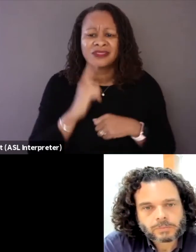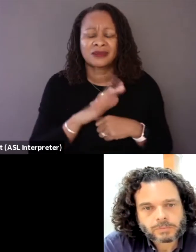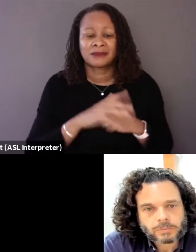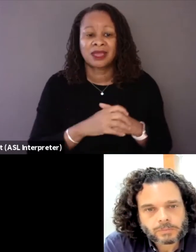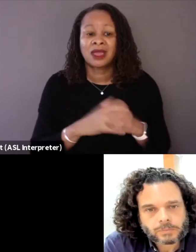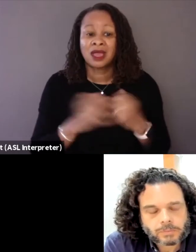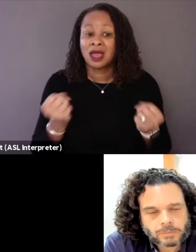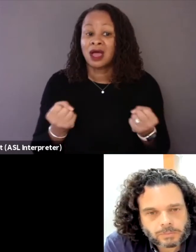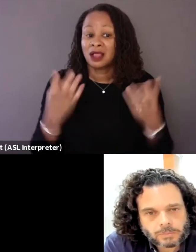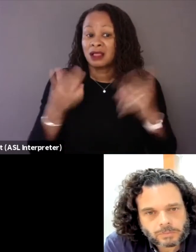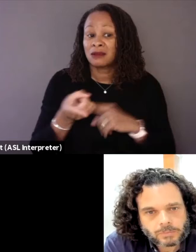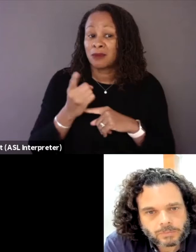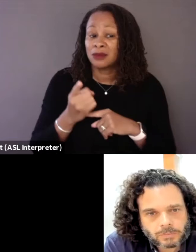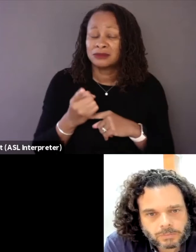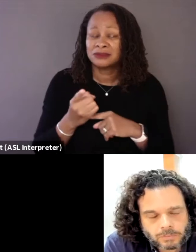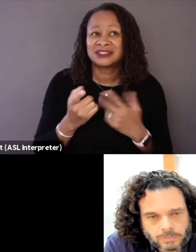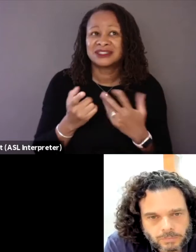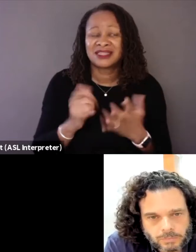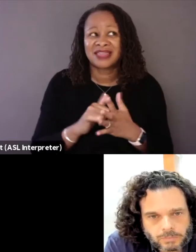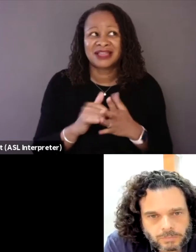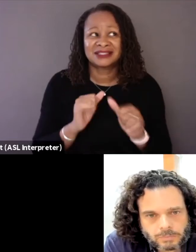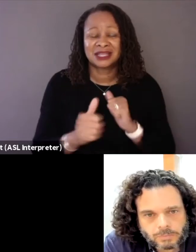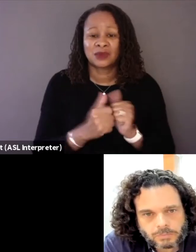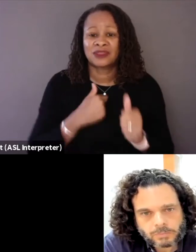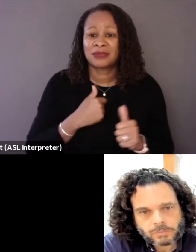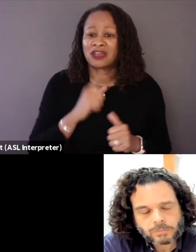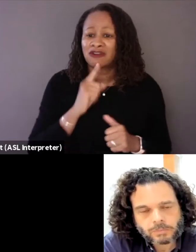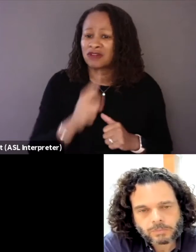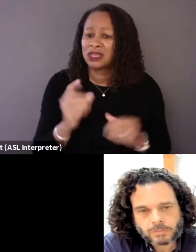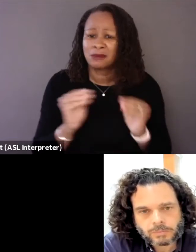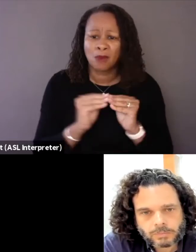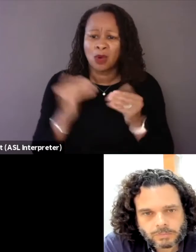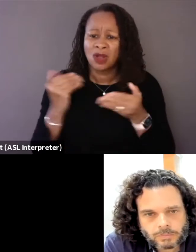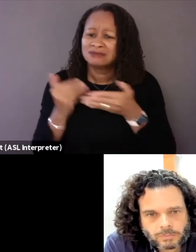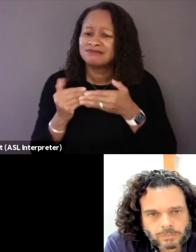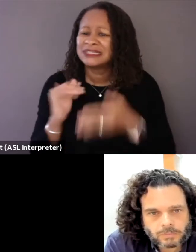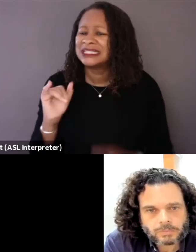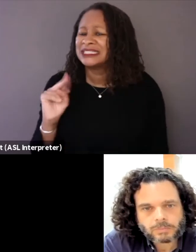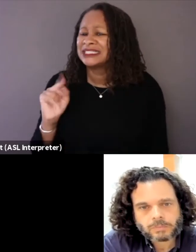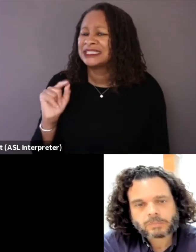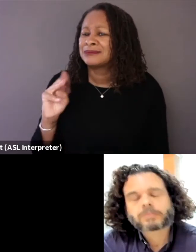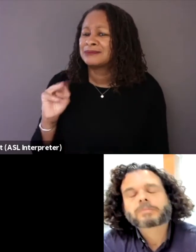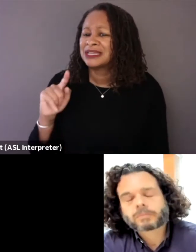that stuck with me the most are the intimate ones. Like her saying goodbye to her little boy